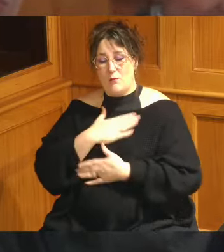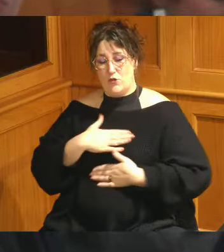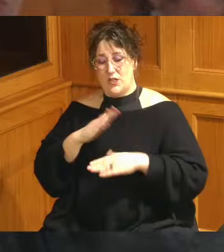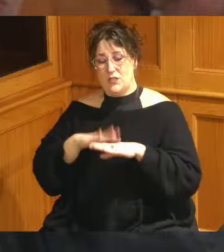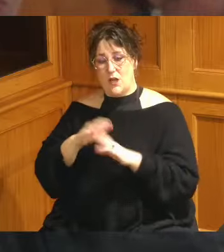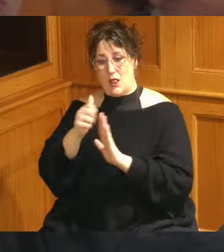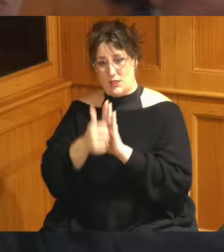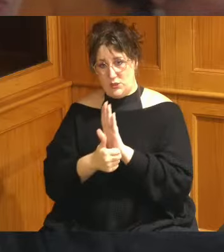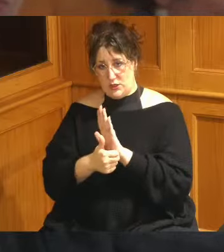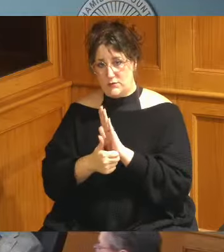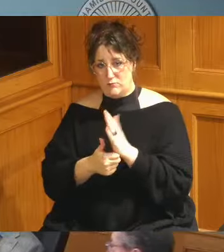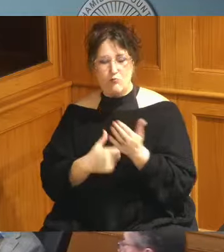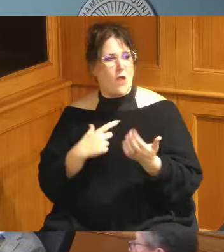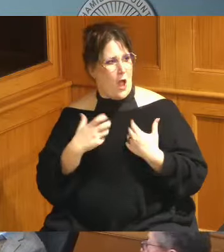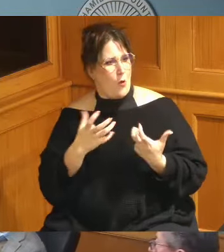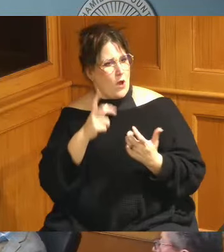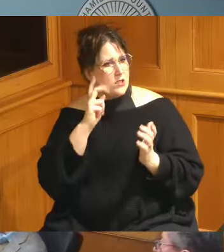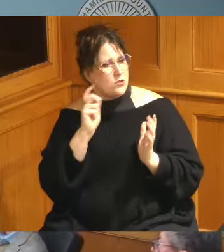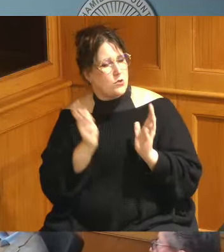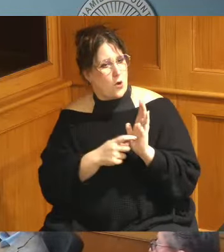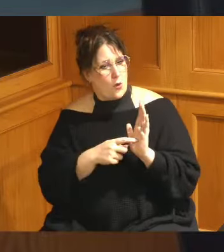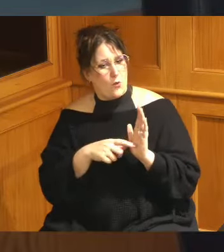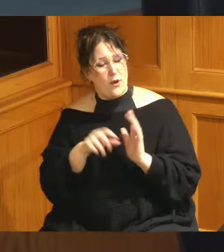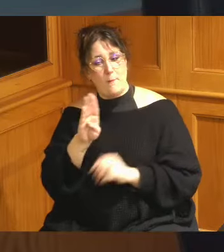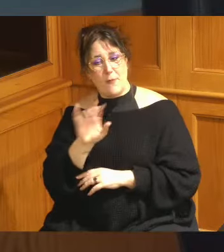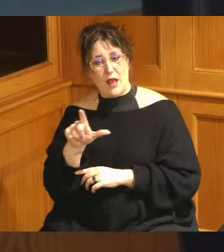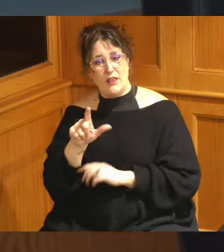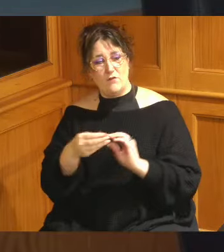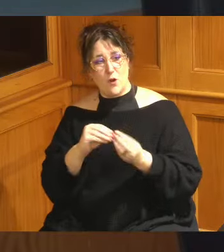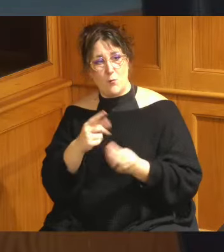you. Thank you. Yeah, I was going to note that I leave number one does directly address this,